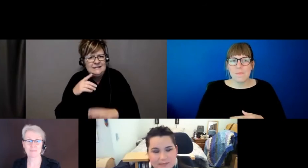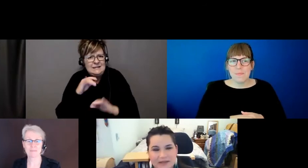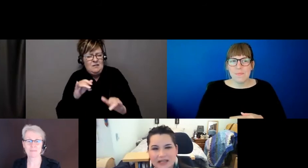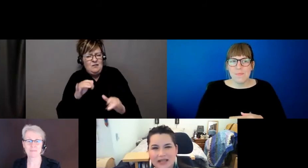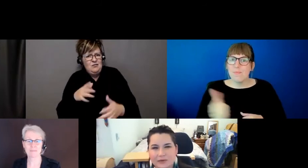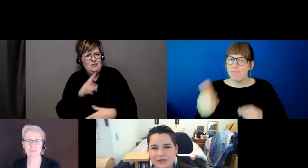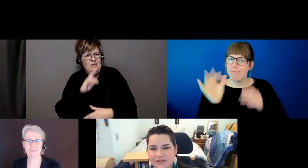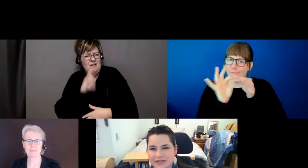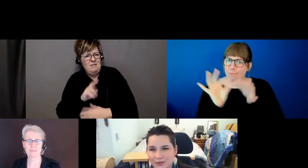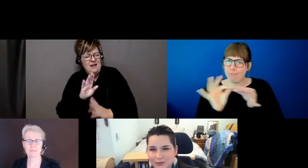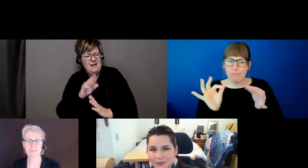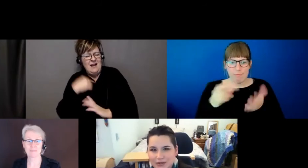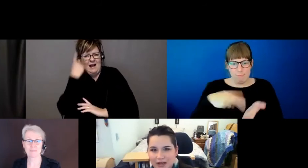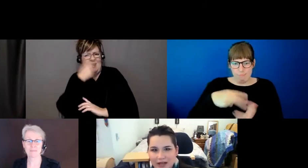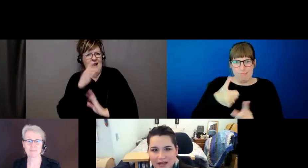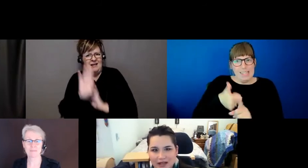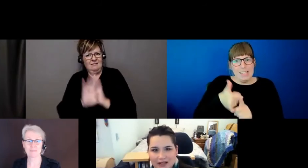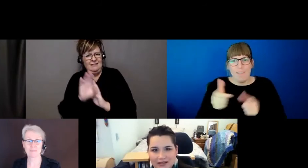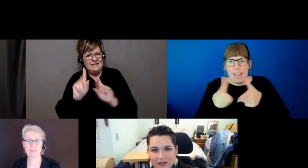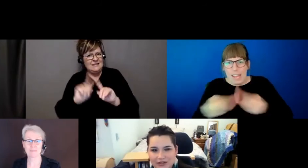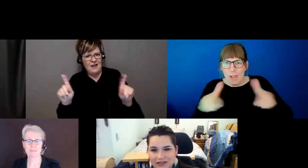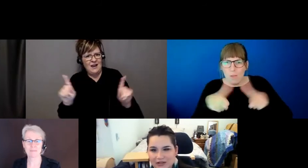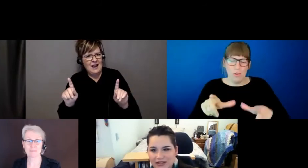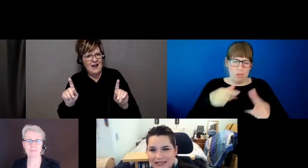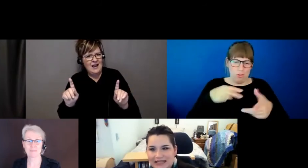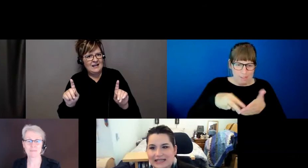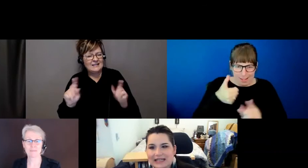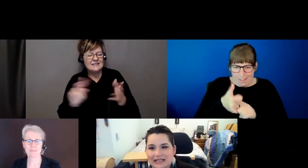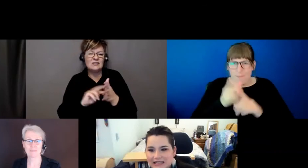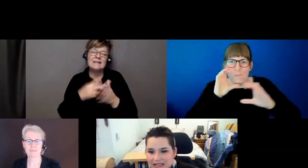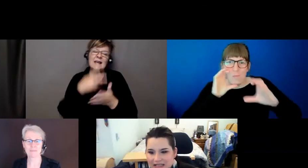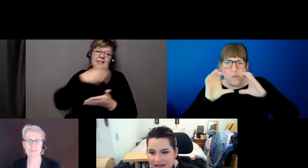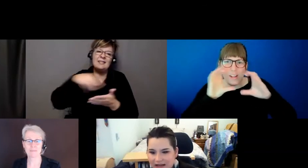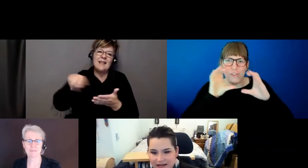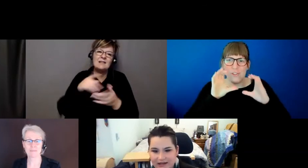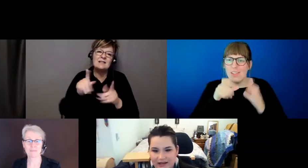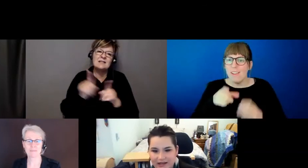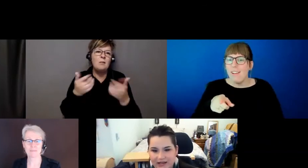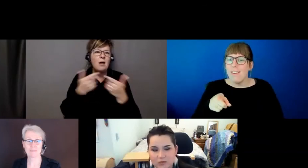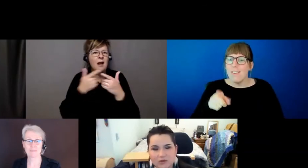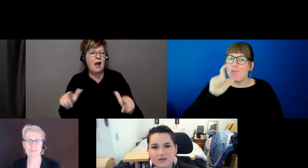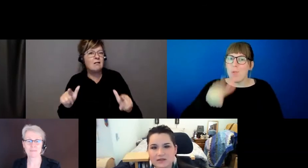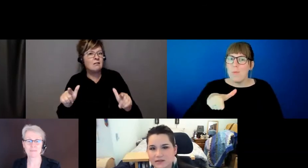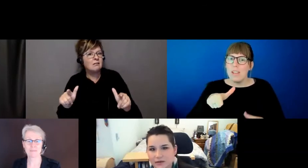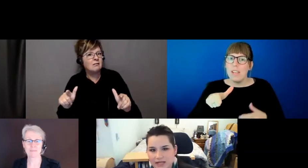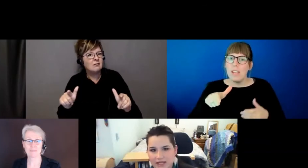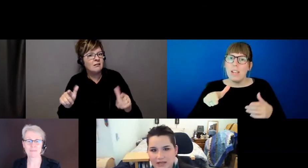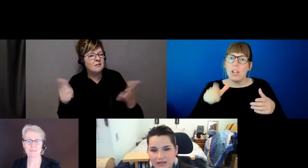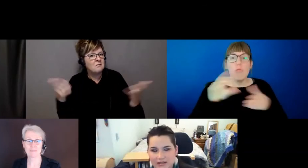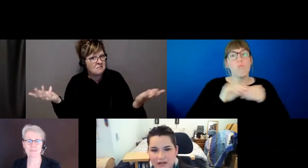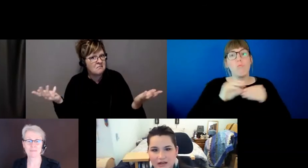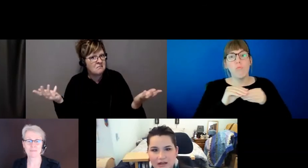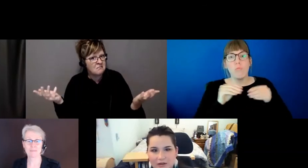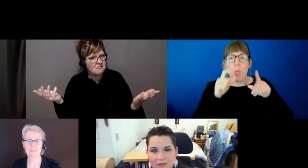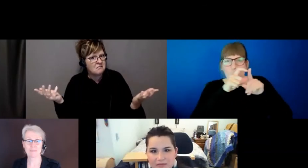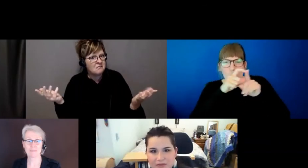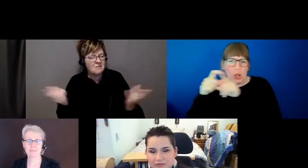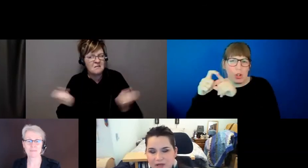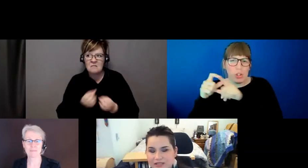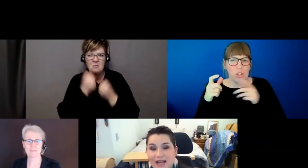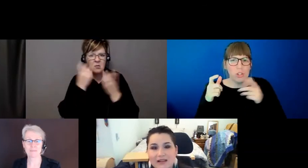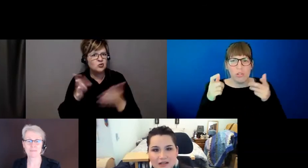DANCE BEING A LANGUAGE OF ITS OWN AND THAT YOU DIDN'T NEED ANY WORDS OR ANY DIALOGUE